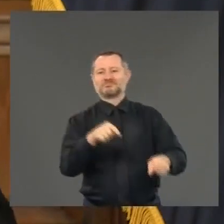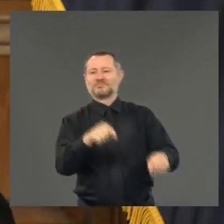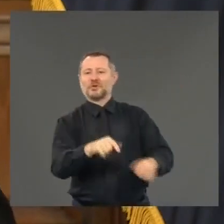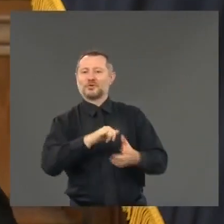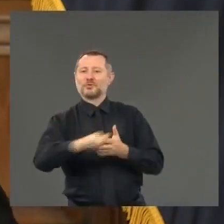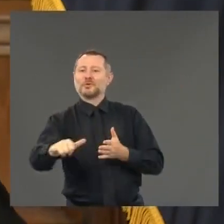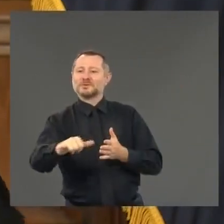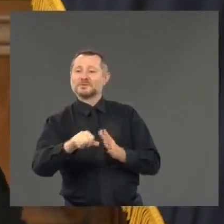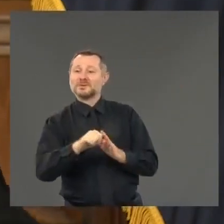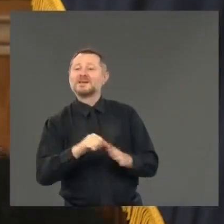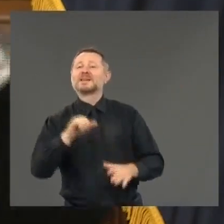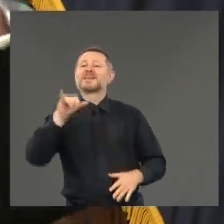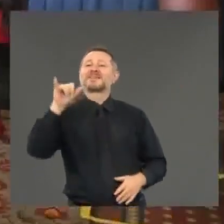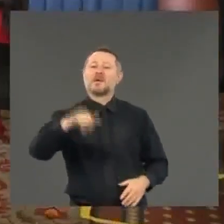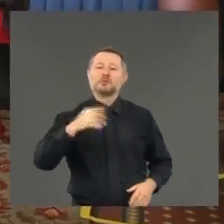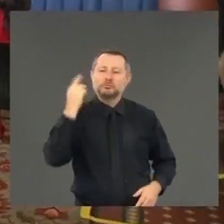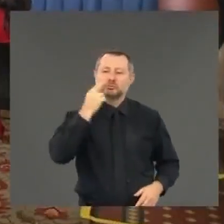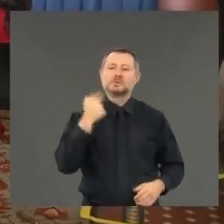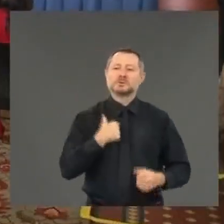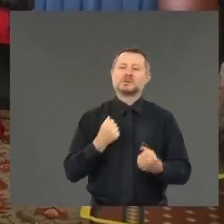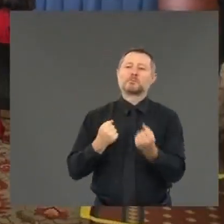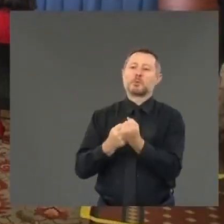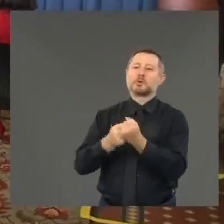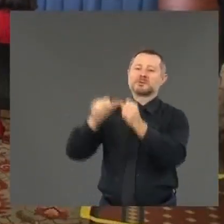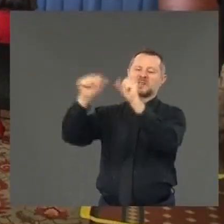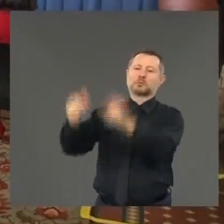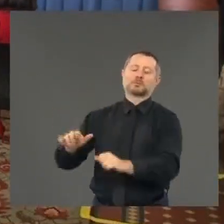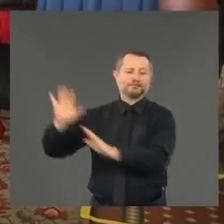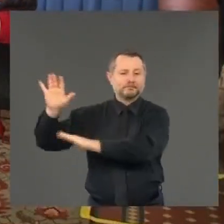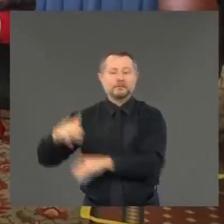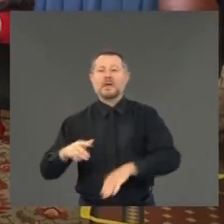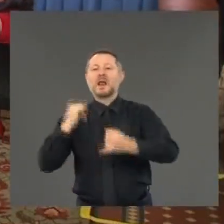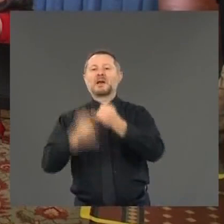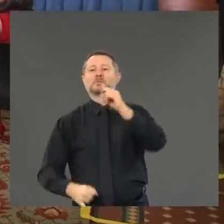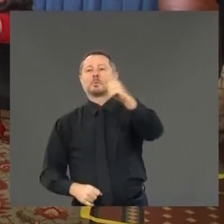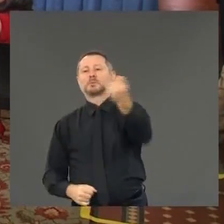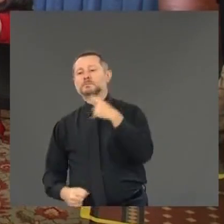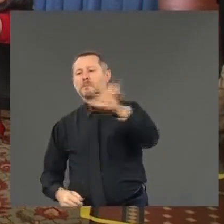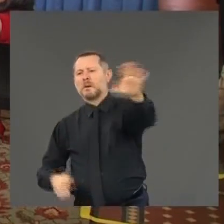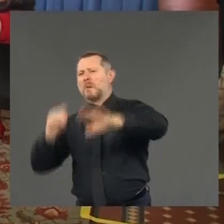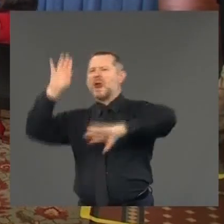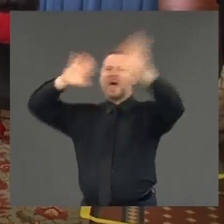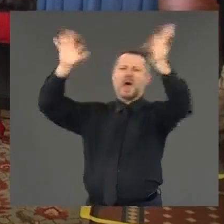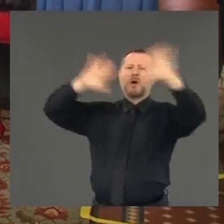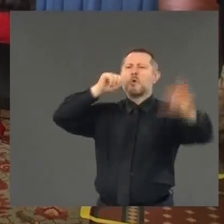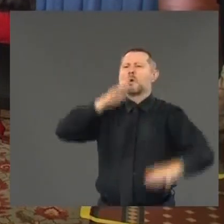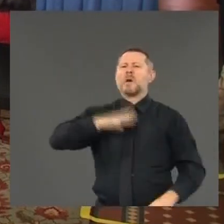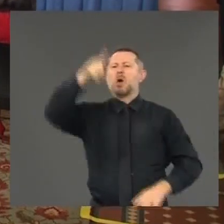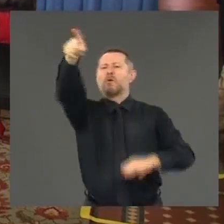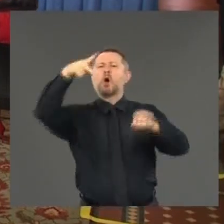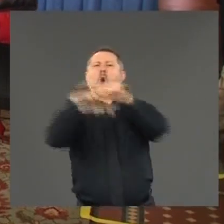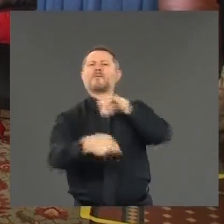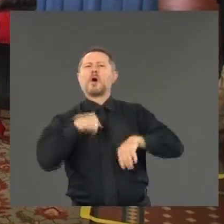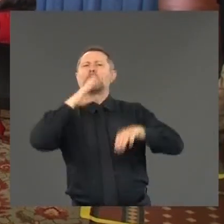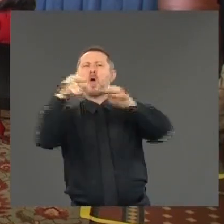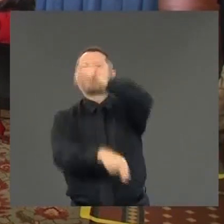APPRECIATION FOR THE ITALIAN AMERICAN CONTRIBUTION TO NEW YORK.